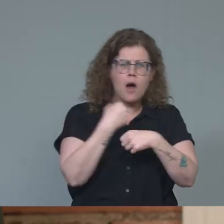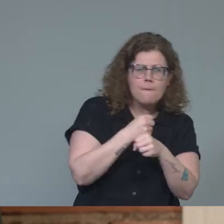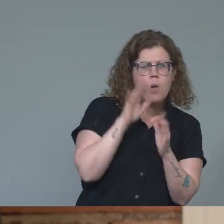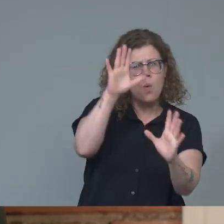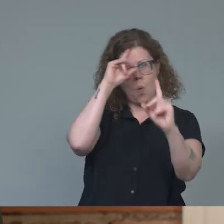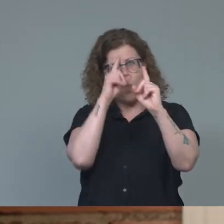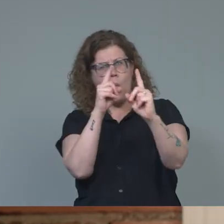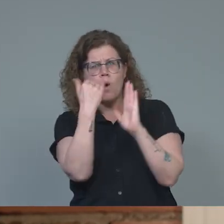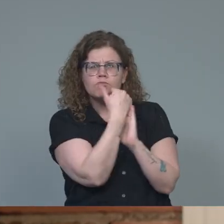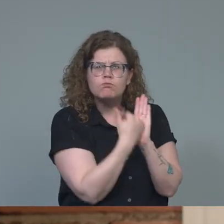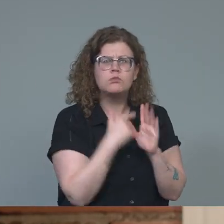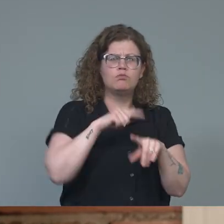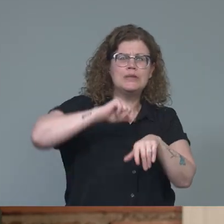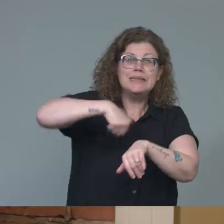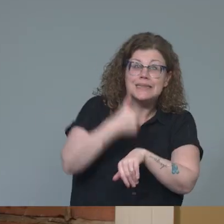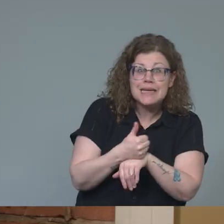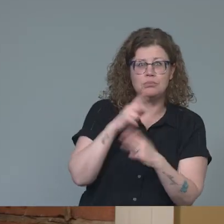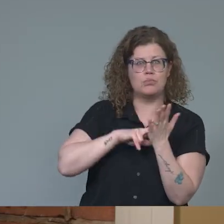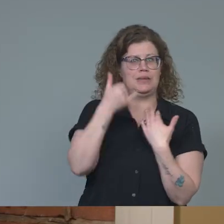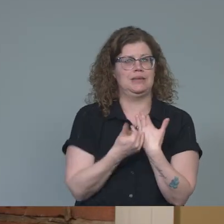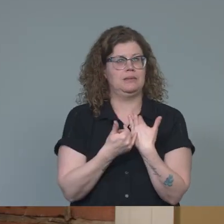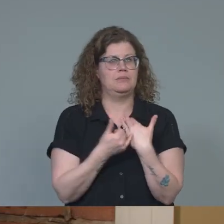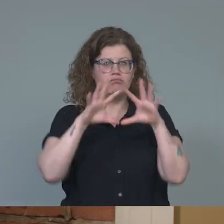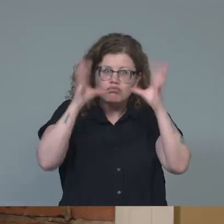that you're setting out for your project as a whole, having community members on your project